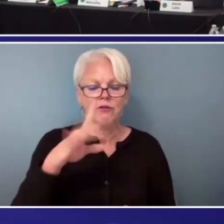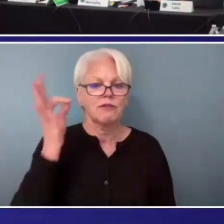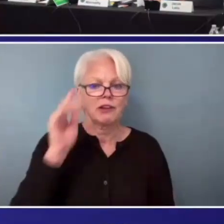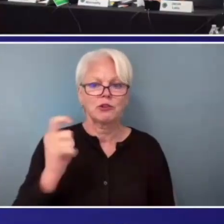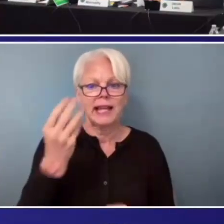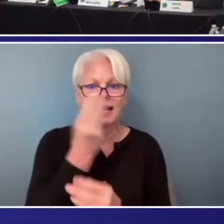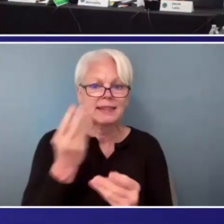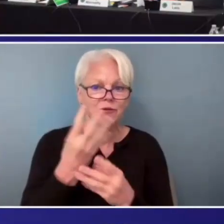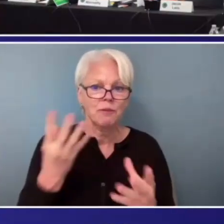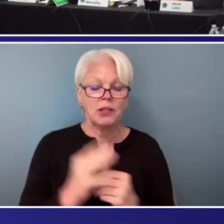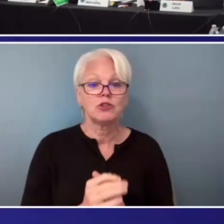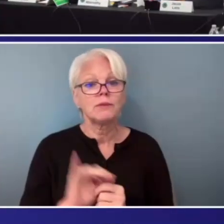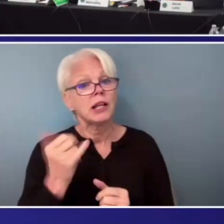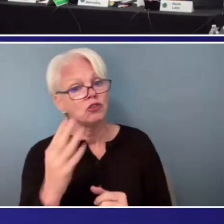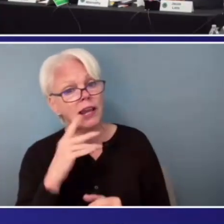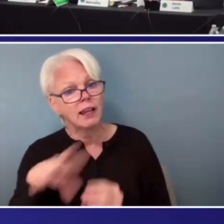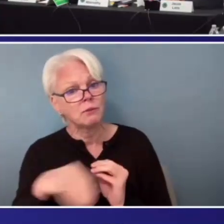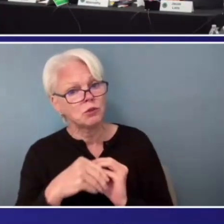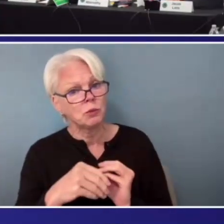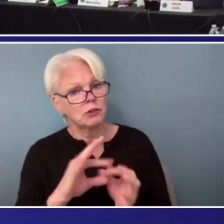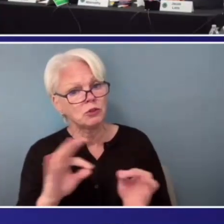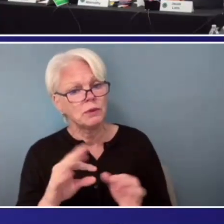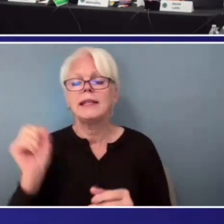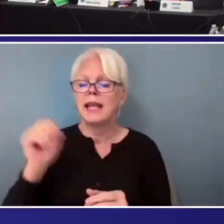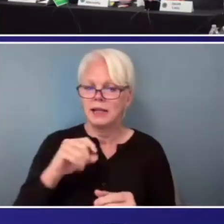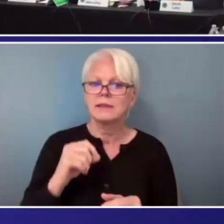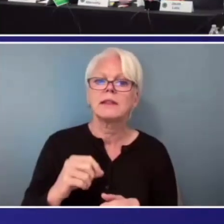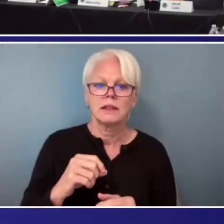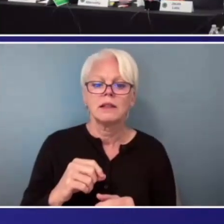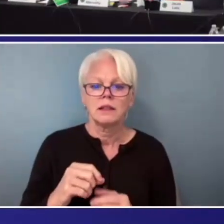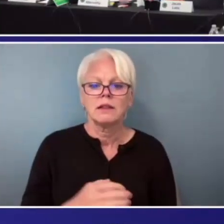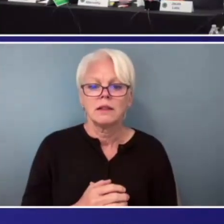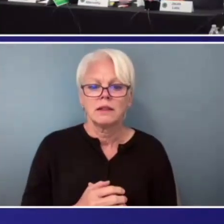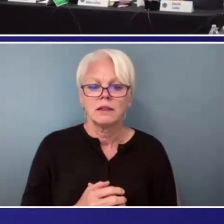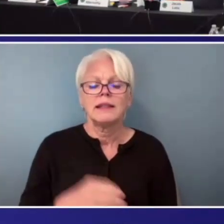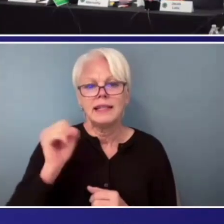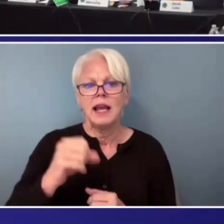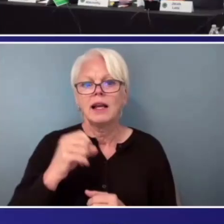Jacob, did you want to follow up? Yeah, just to further answer that. It's different than a regulation,